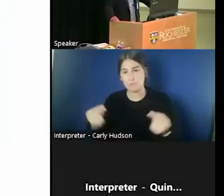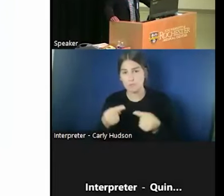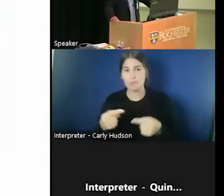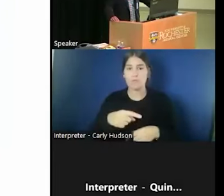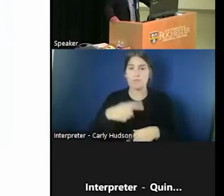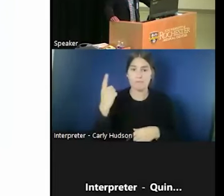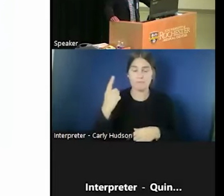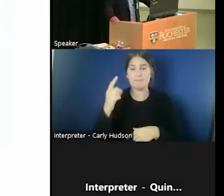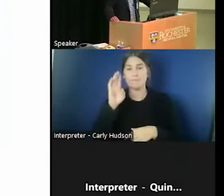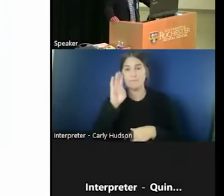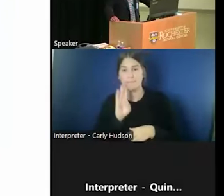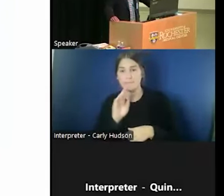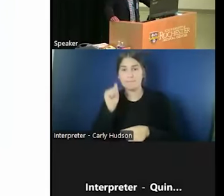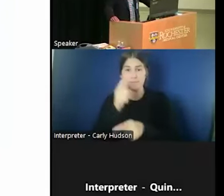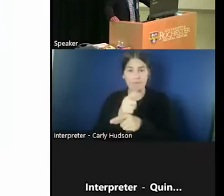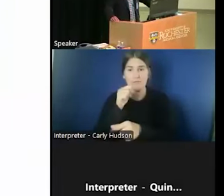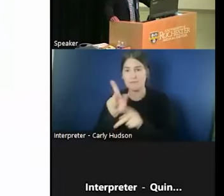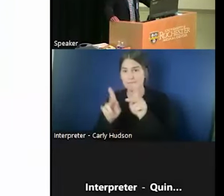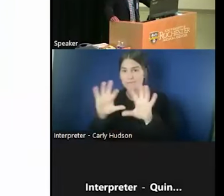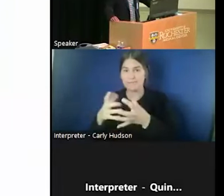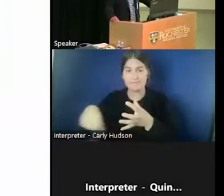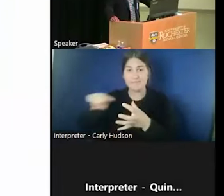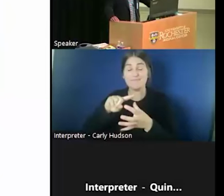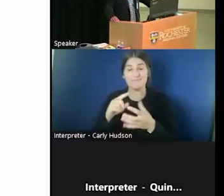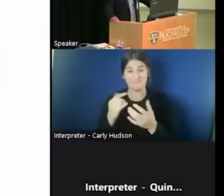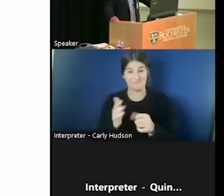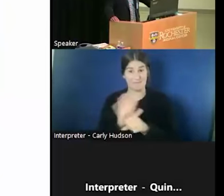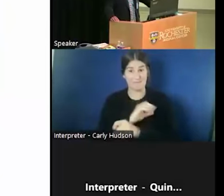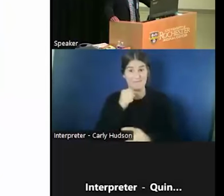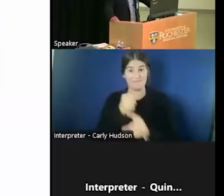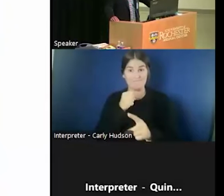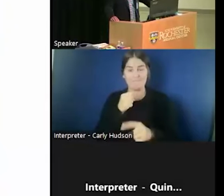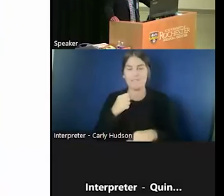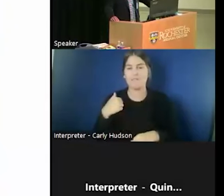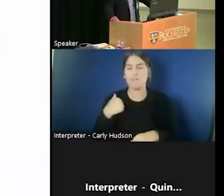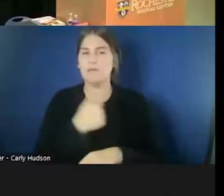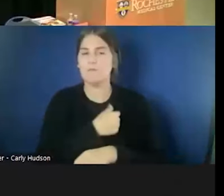is and as the pandemic intervened in our work we spent time writing and rewriting the Latino